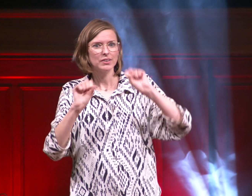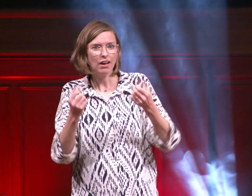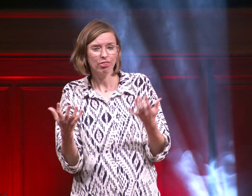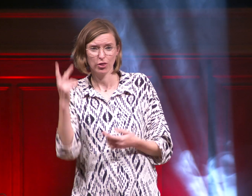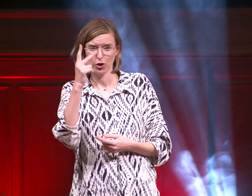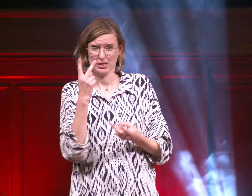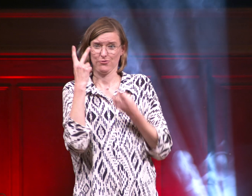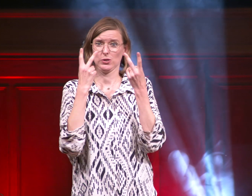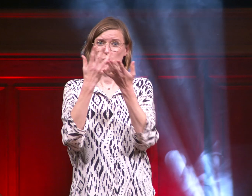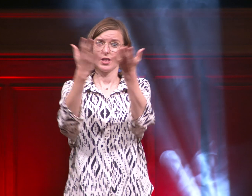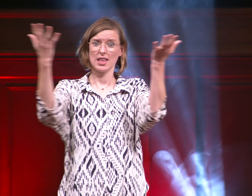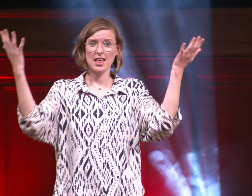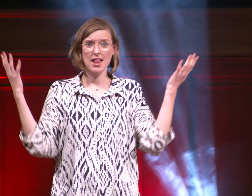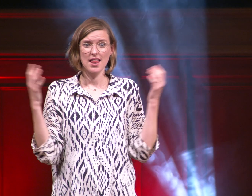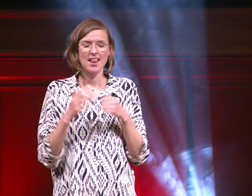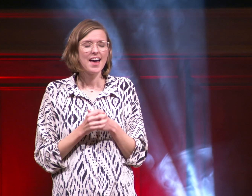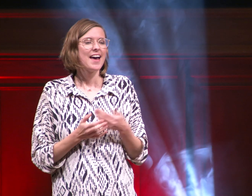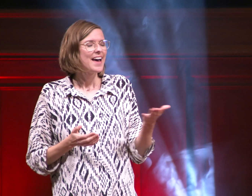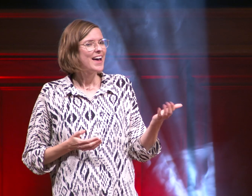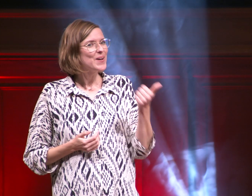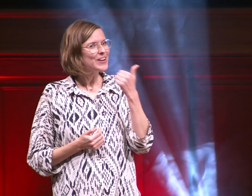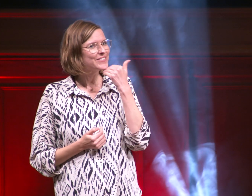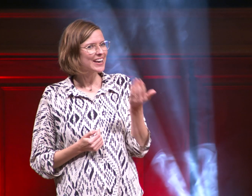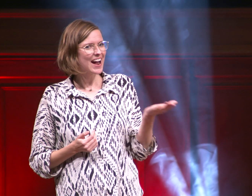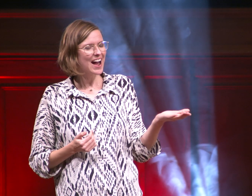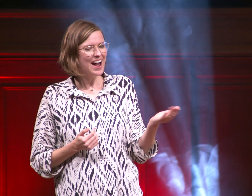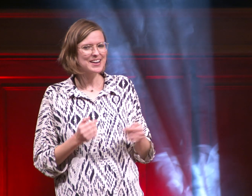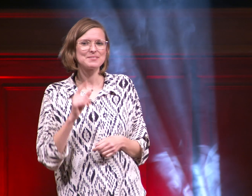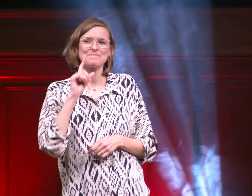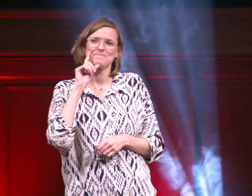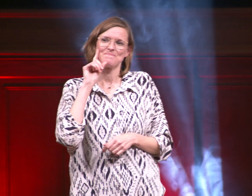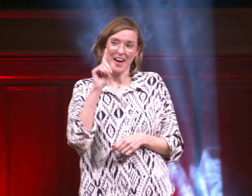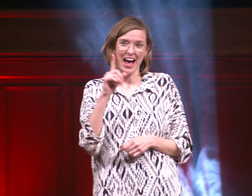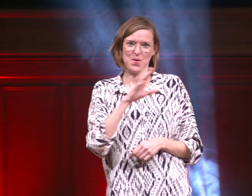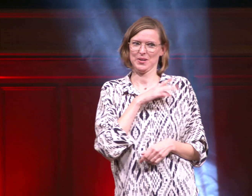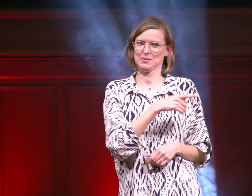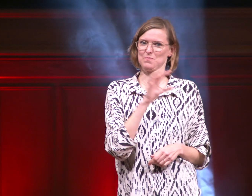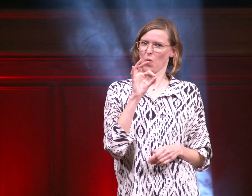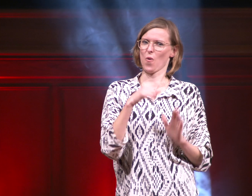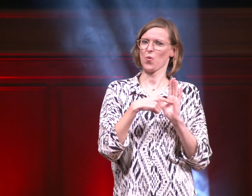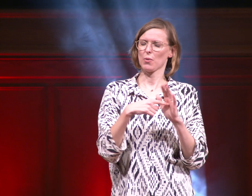because deaf people can use their eyes, and see the paintings and the objects. And that is a very good question,